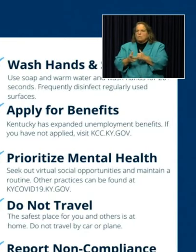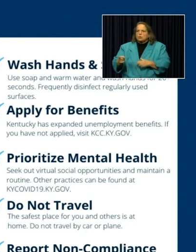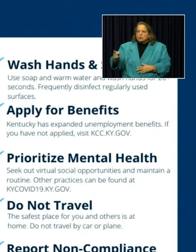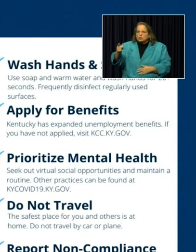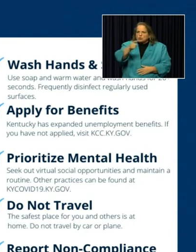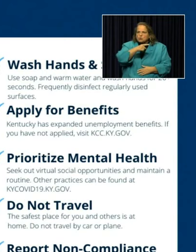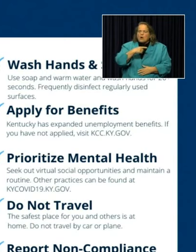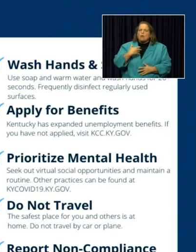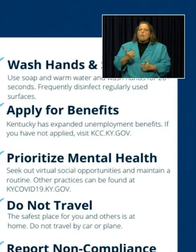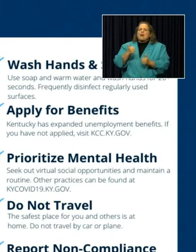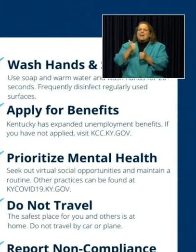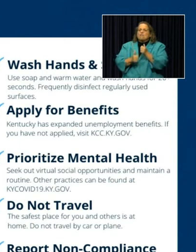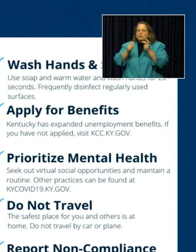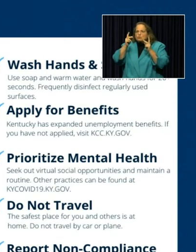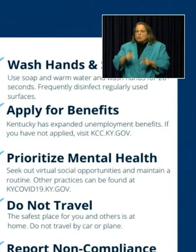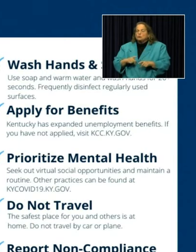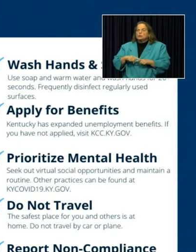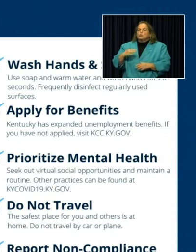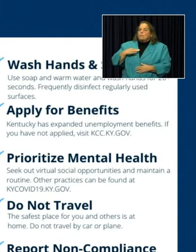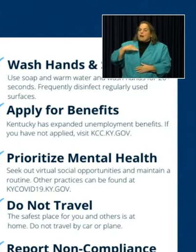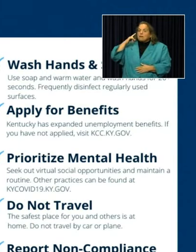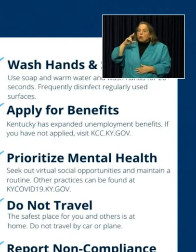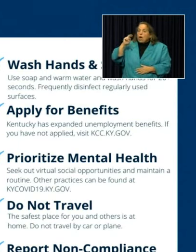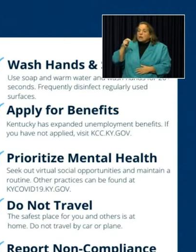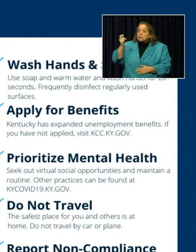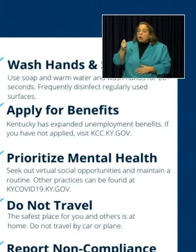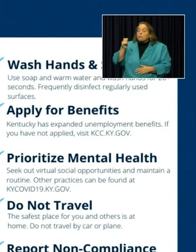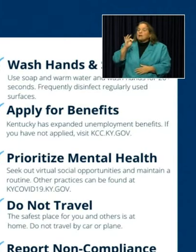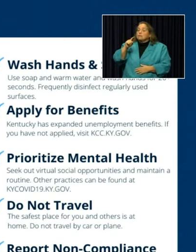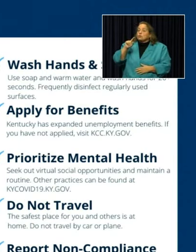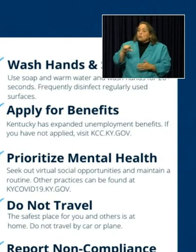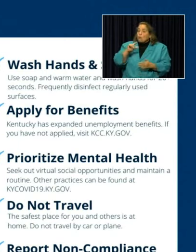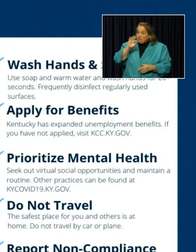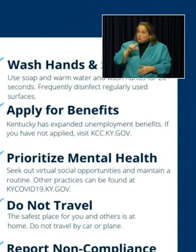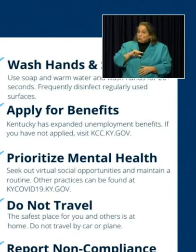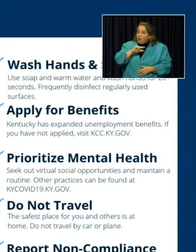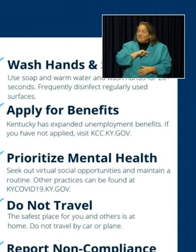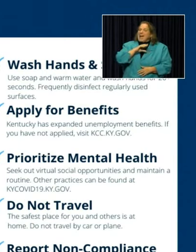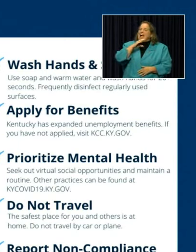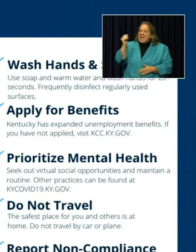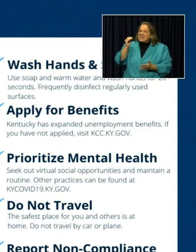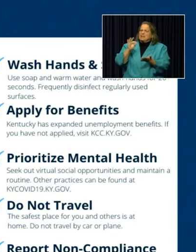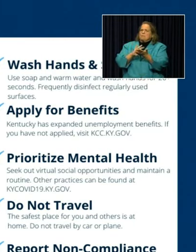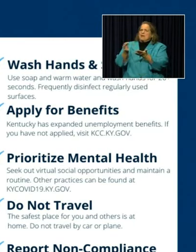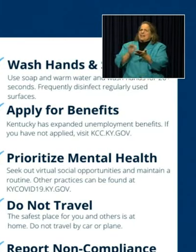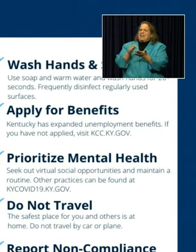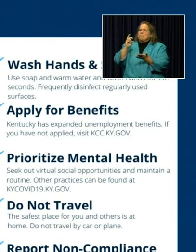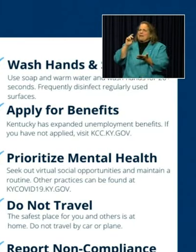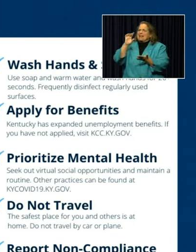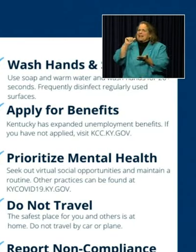WE ARE CLOSE. THIS IS YOUR LEGAL OBLIGATION. IT NEEDS TO BE DONE. WILL IT ALSO HELP US REBUILD